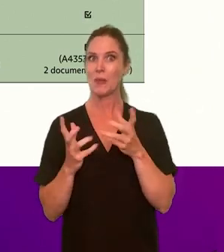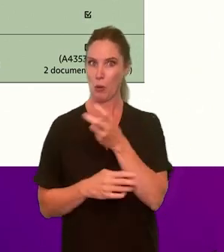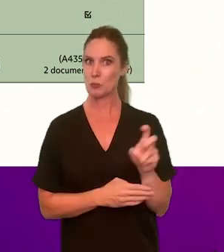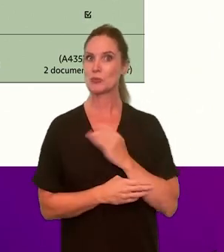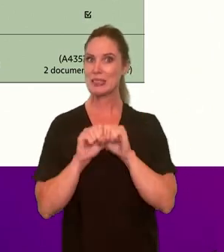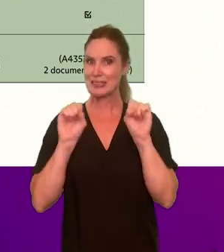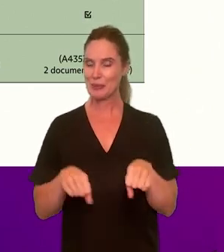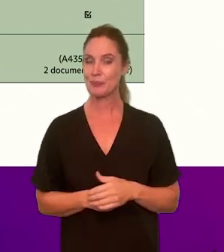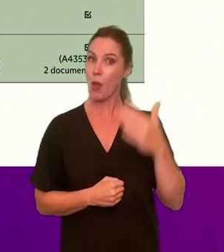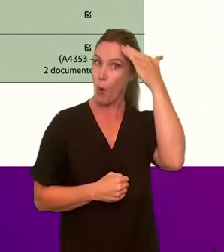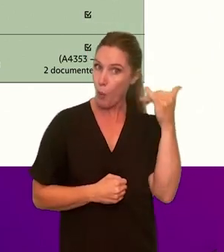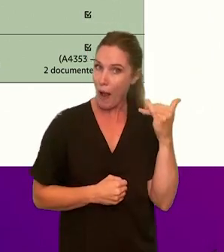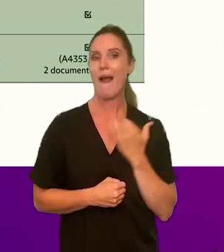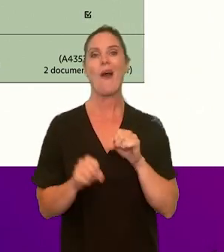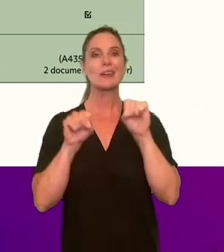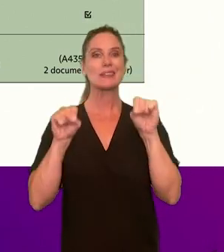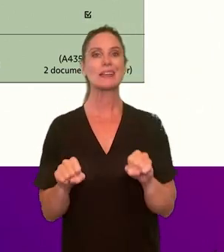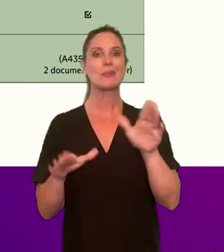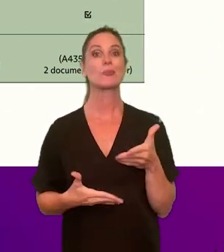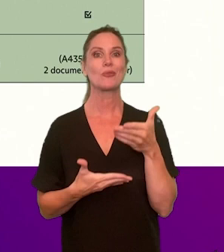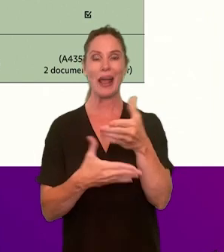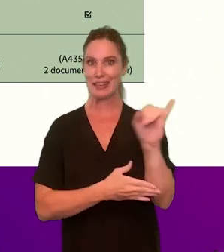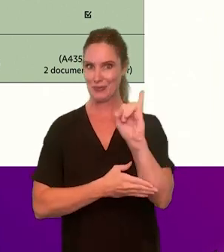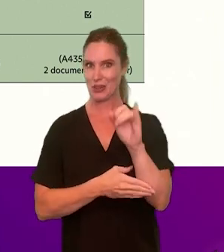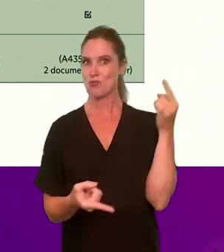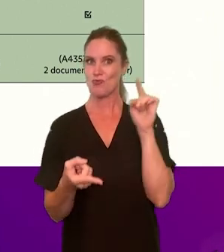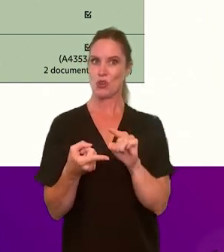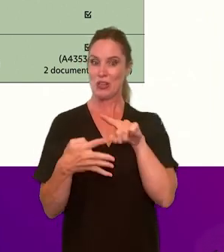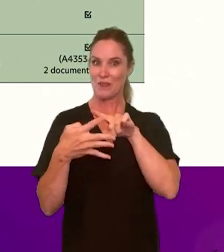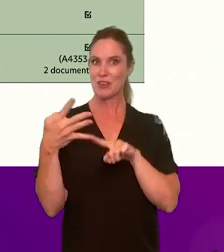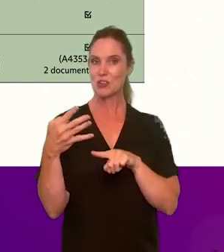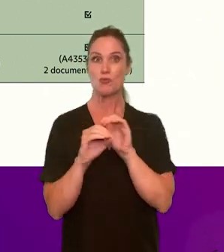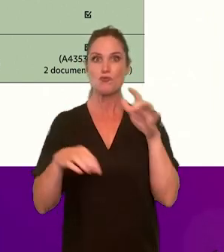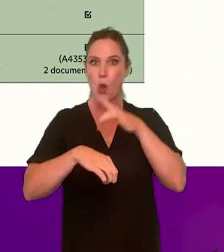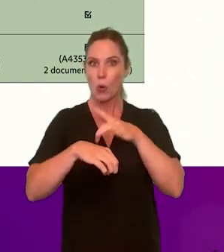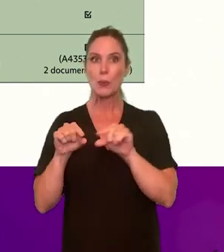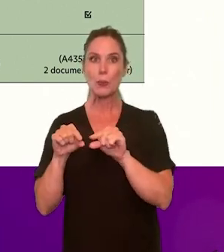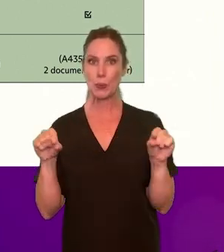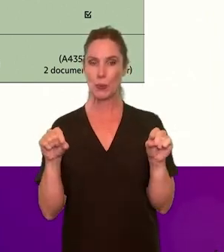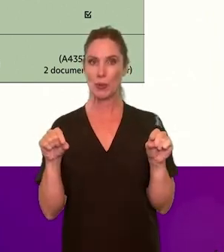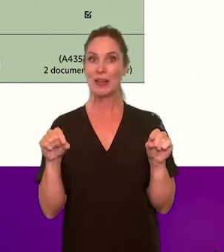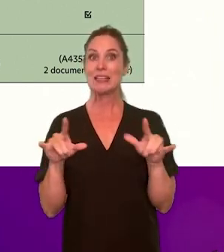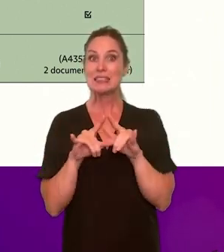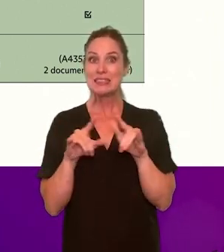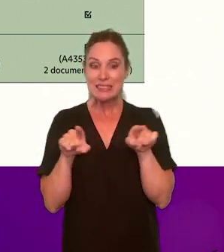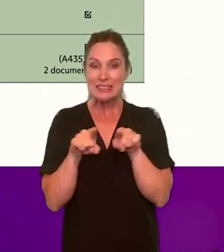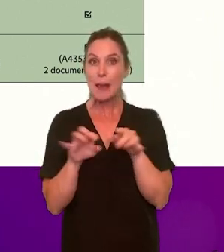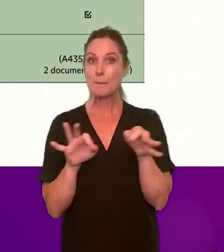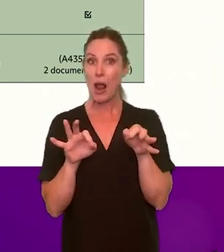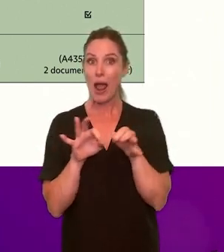infection-reducing features of no-touch catheters at the same price point as standard catheters. We provide a cost-effective means